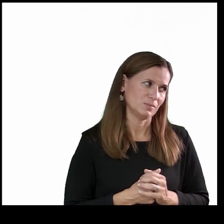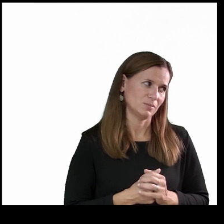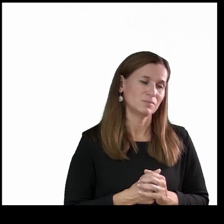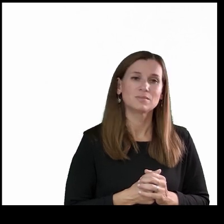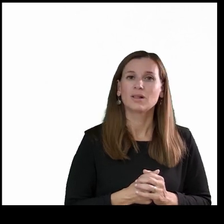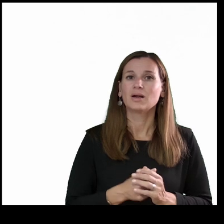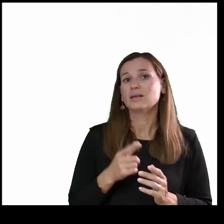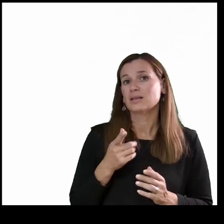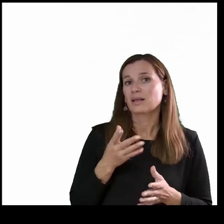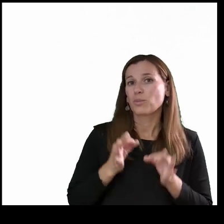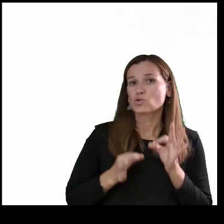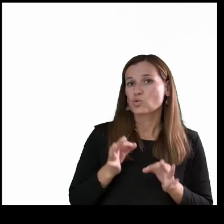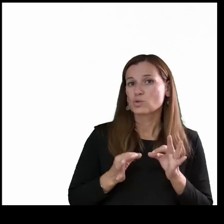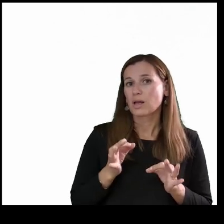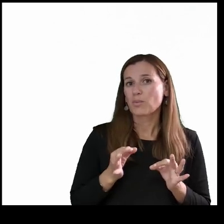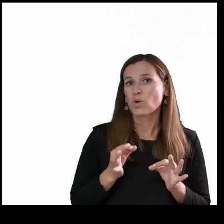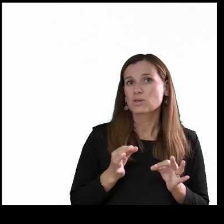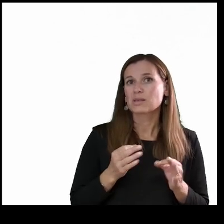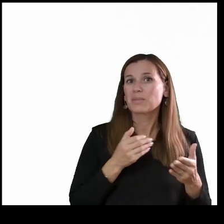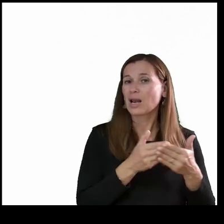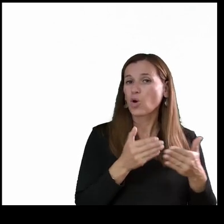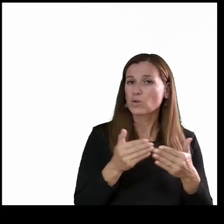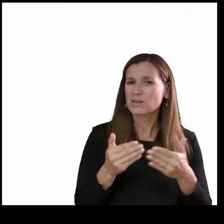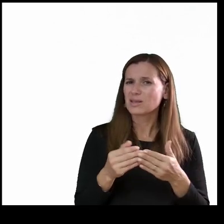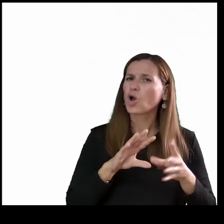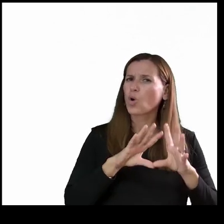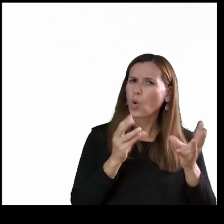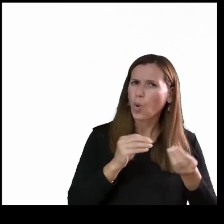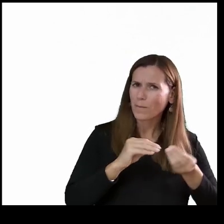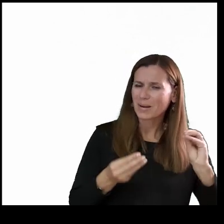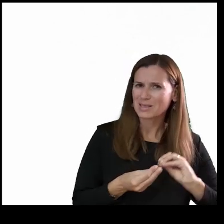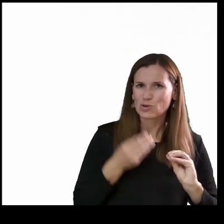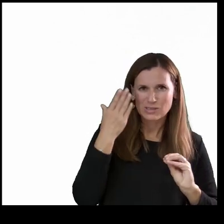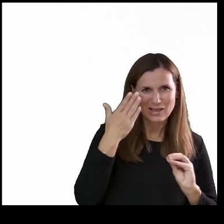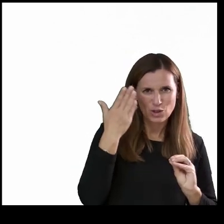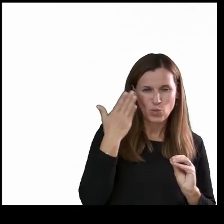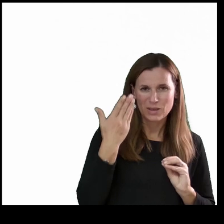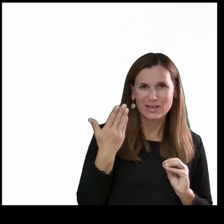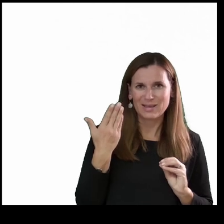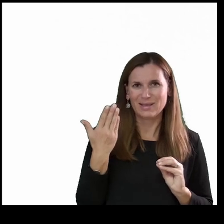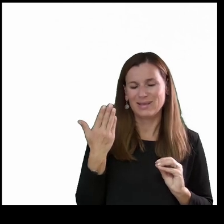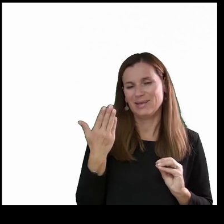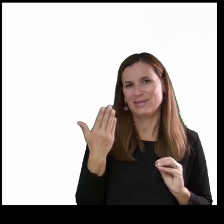to adapt to the system theory. So the complex adaptive system theory provides a contemporary cognitive psychological